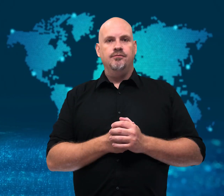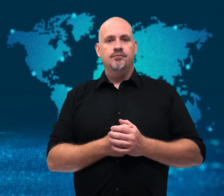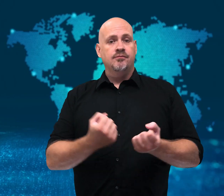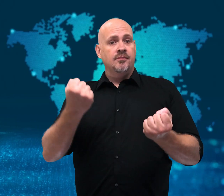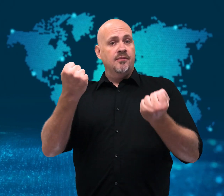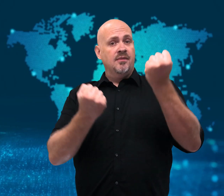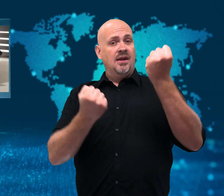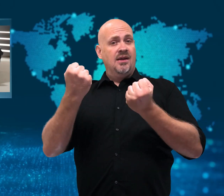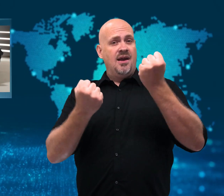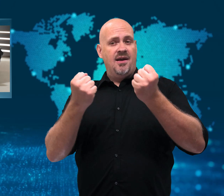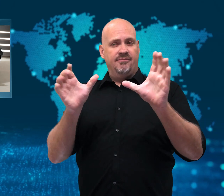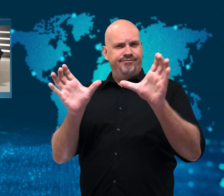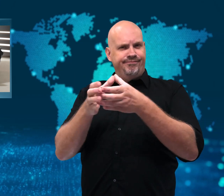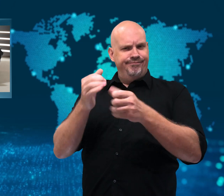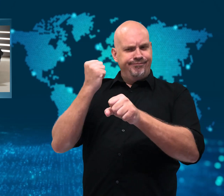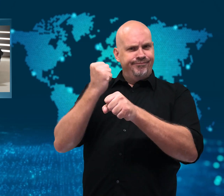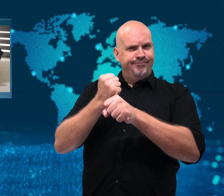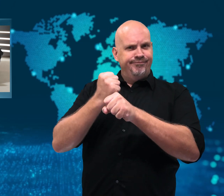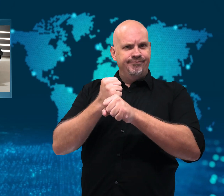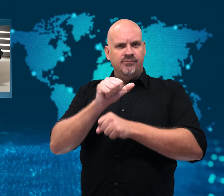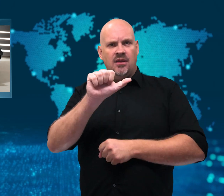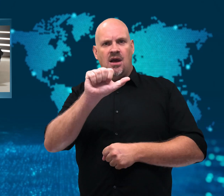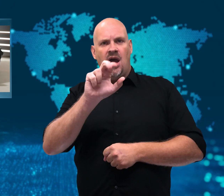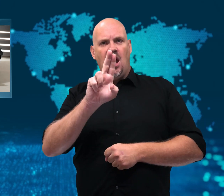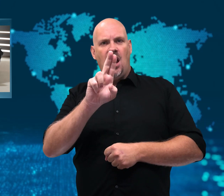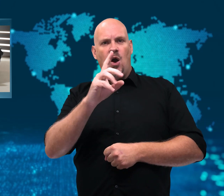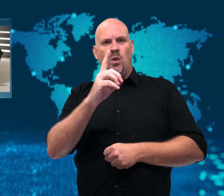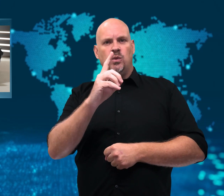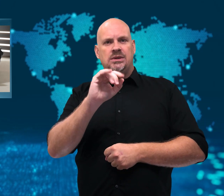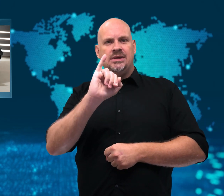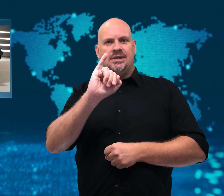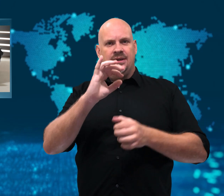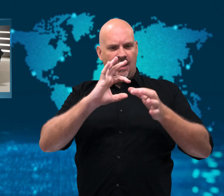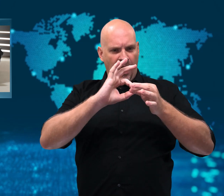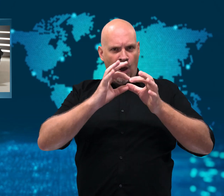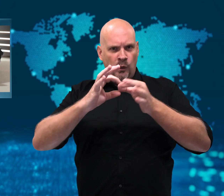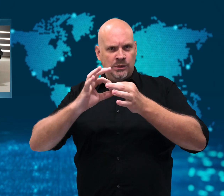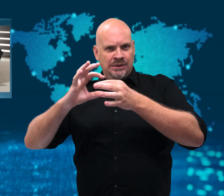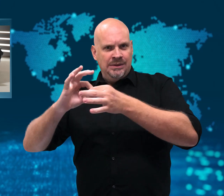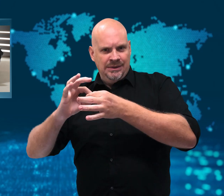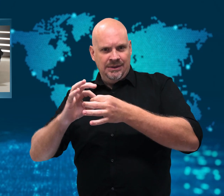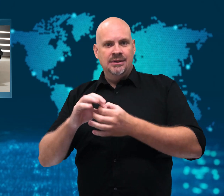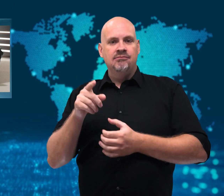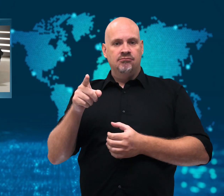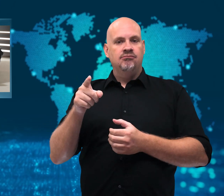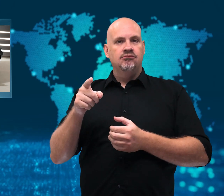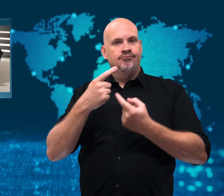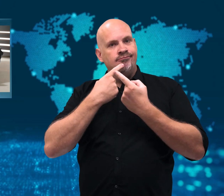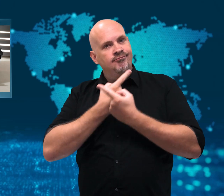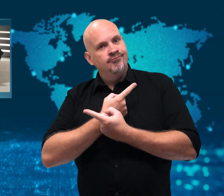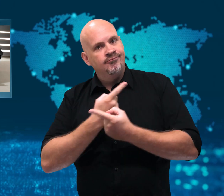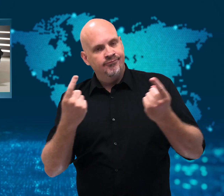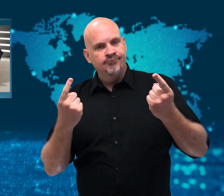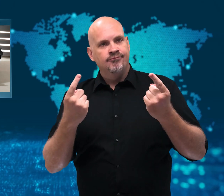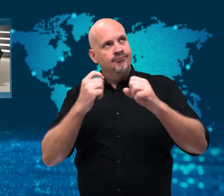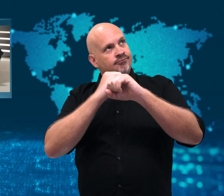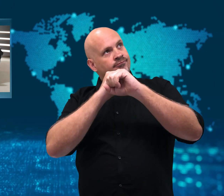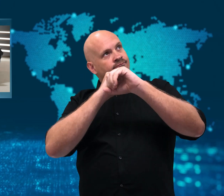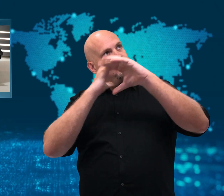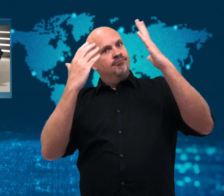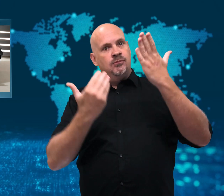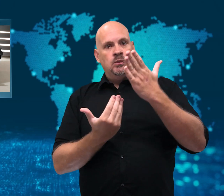[Gavin]: Audi has unveiled its shape-shifting concept car at a